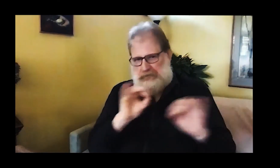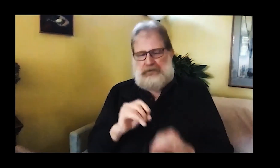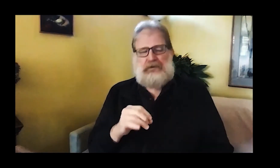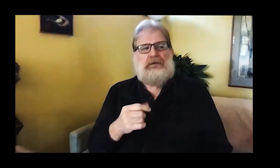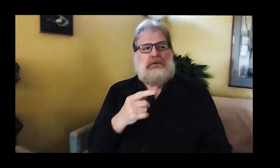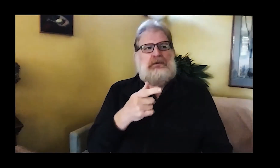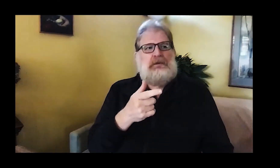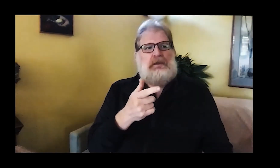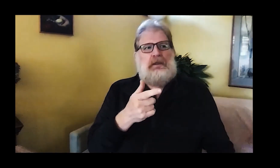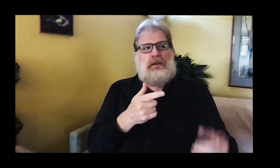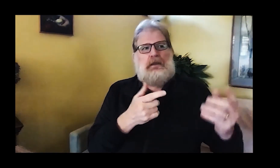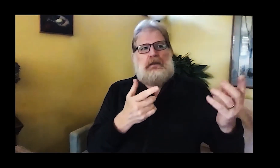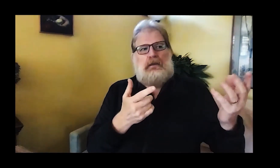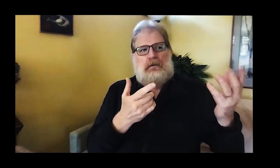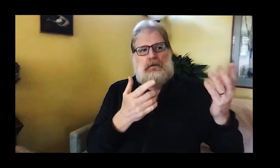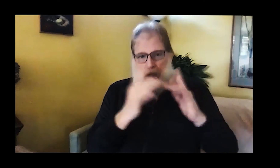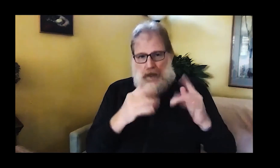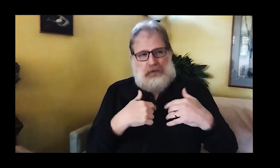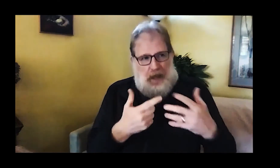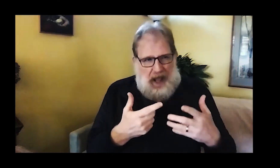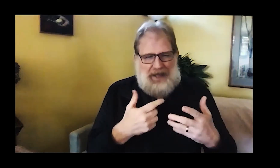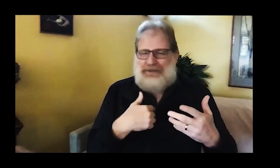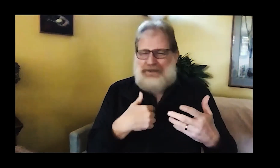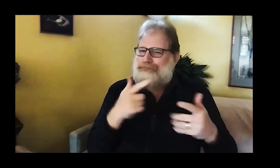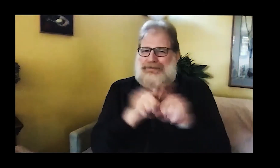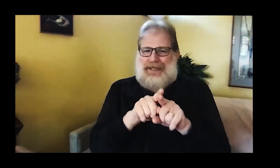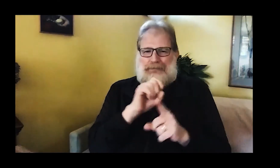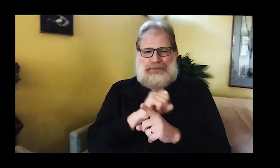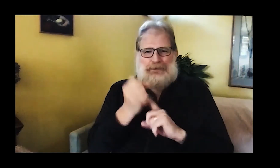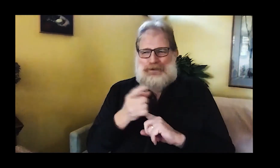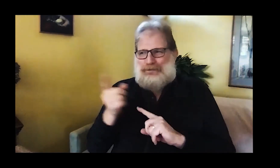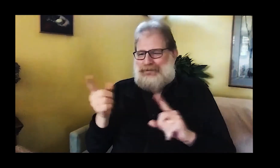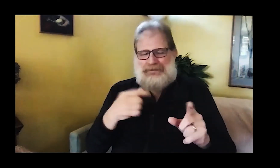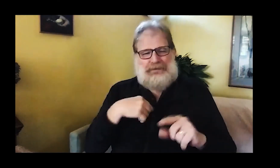would be good in your play, and he contacted me and it was sort of the same thing. I feel